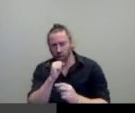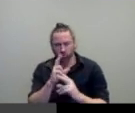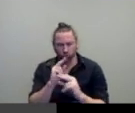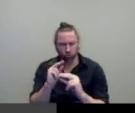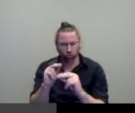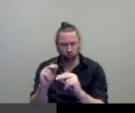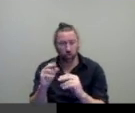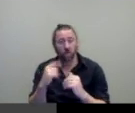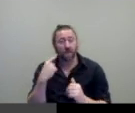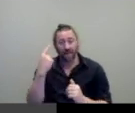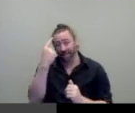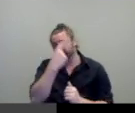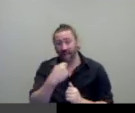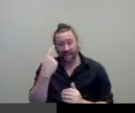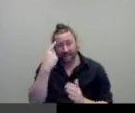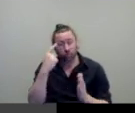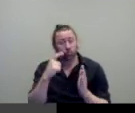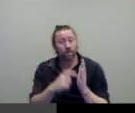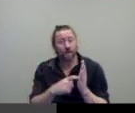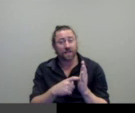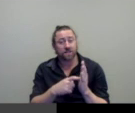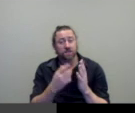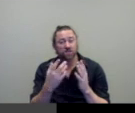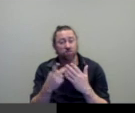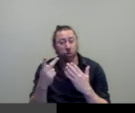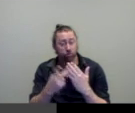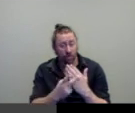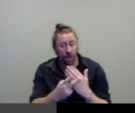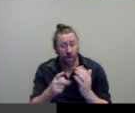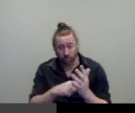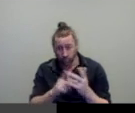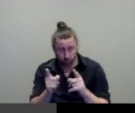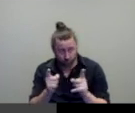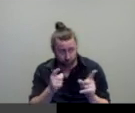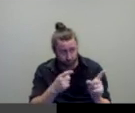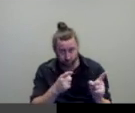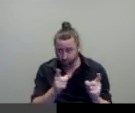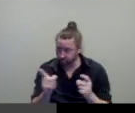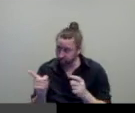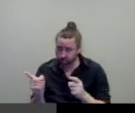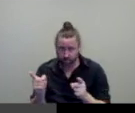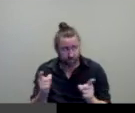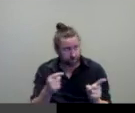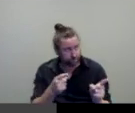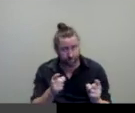to track you as you move around the gallery and make very disturbing eye contact